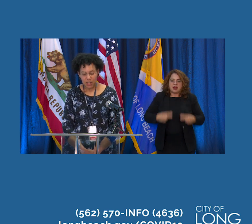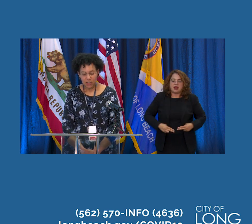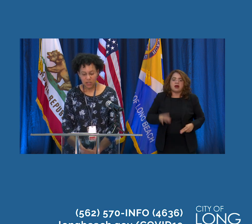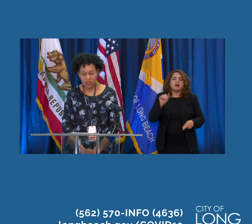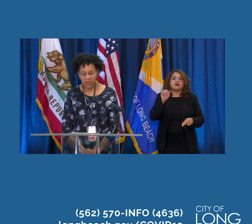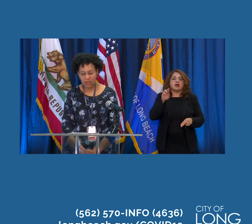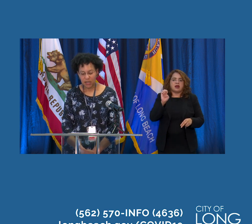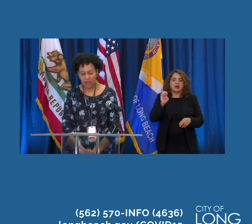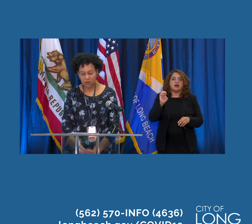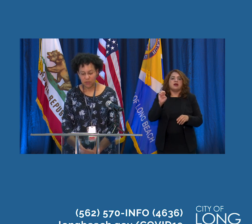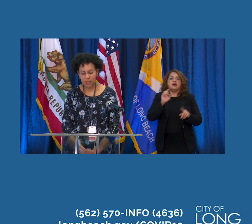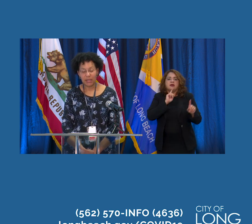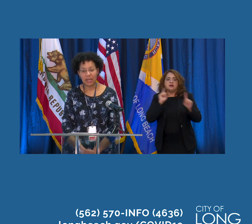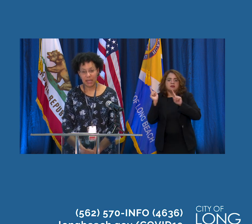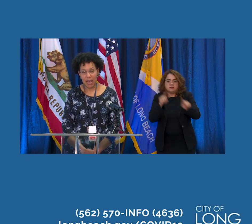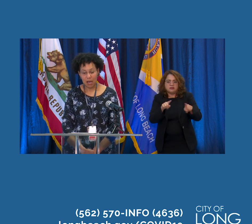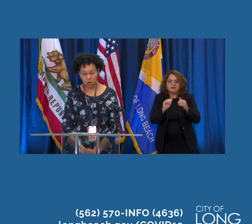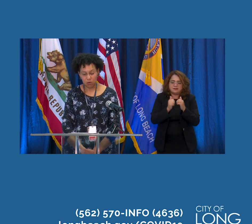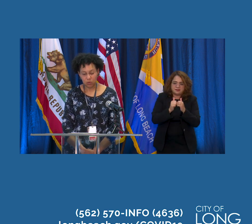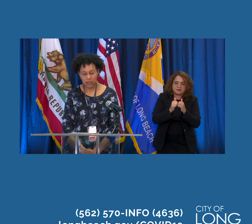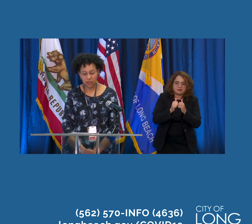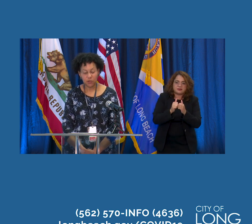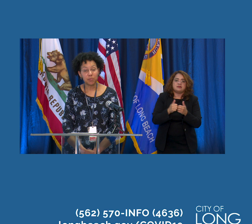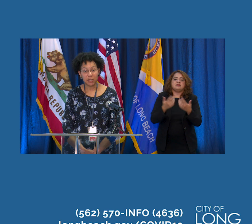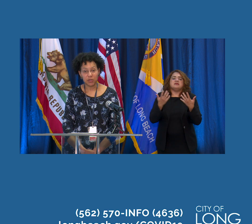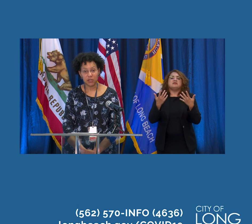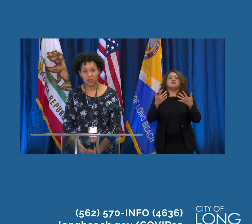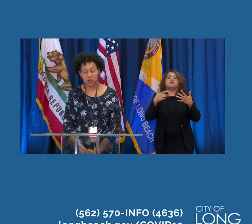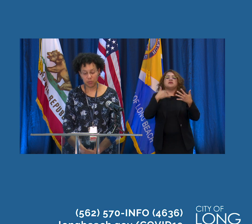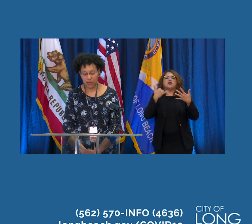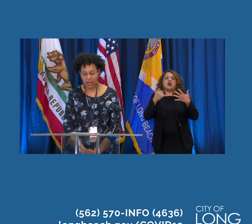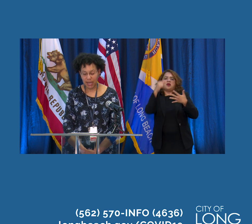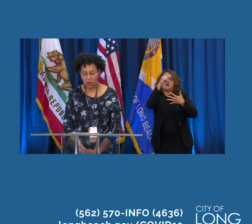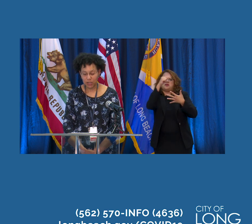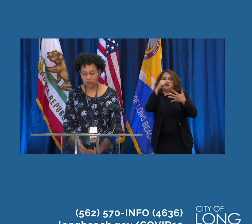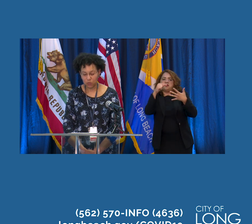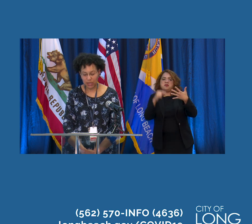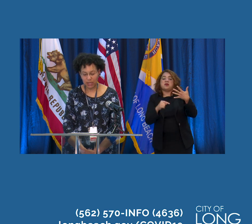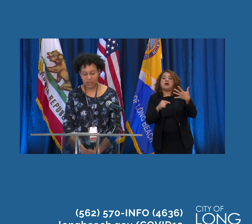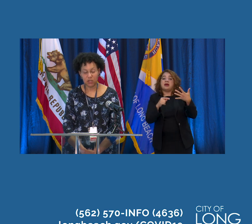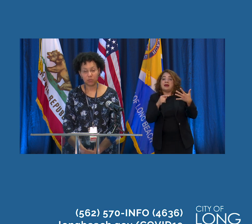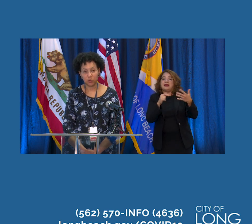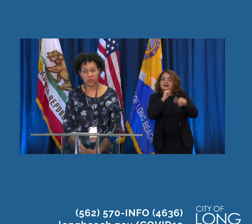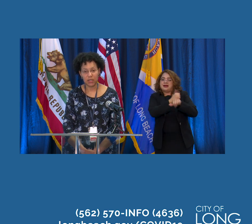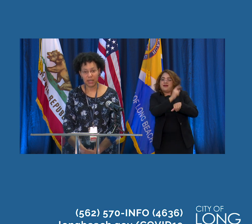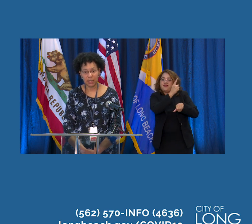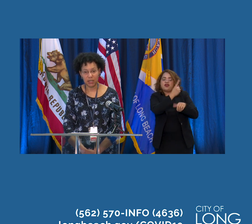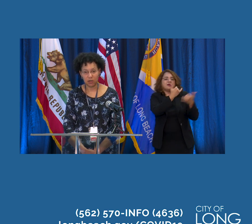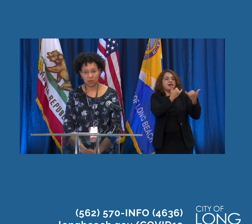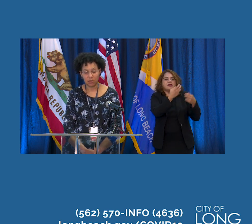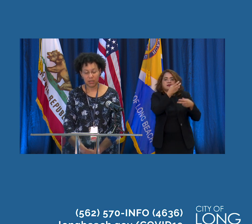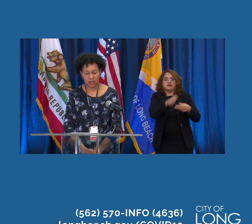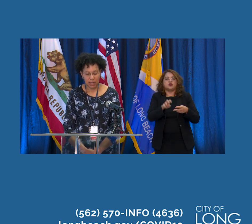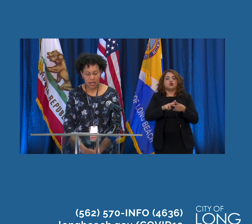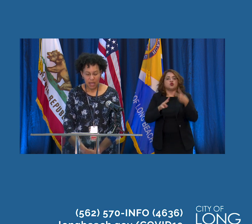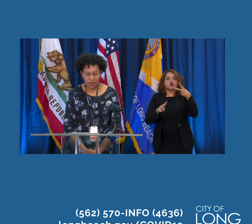The changes to the indicators mean that now, only two metrics determine a county's readiness to move to the next tier.